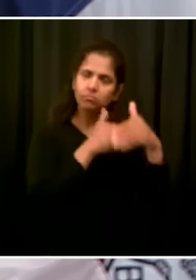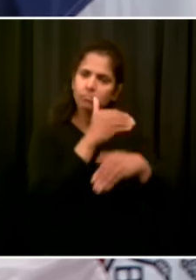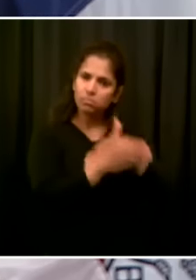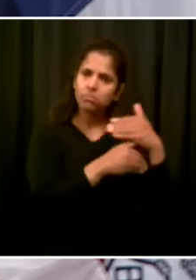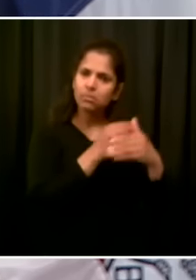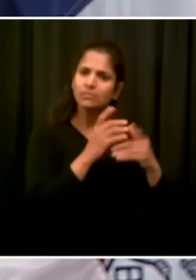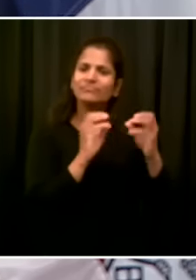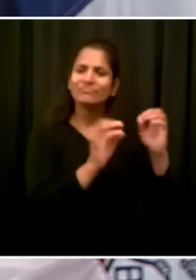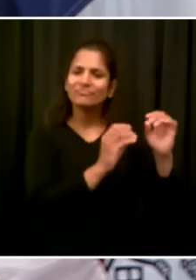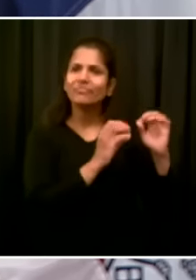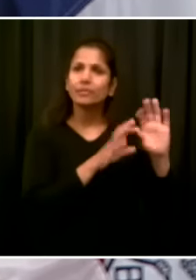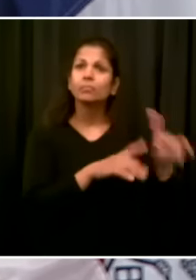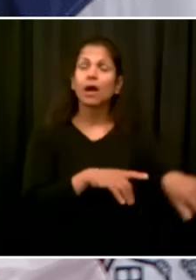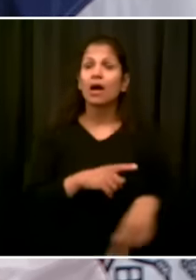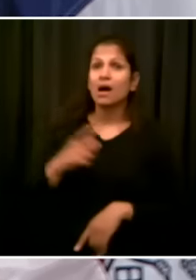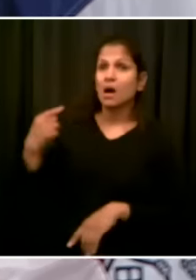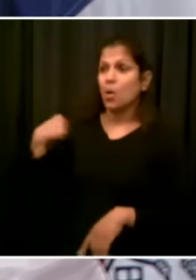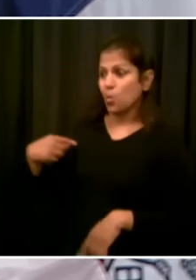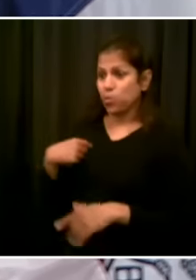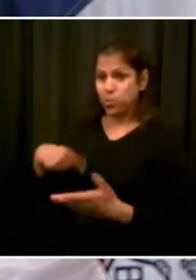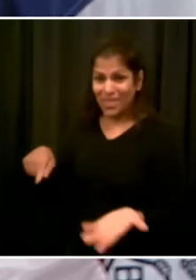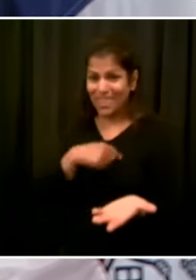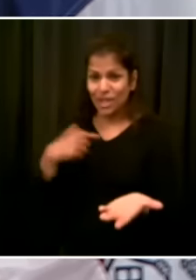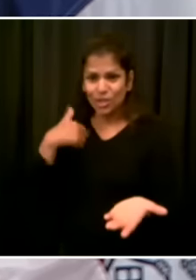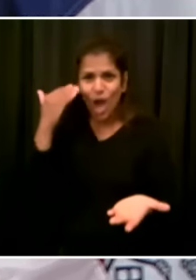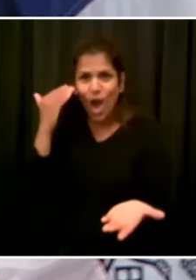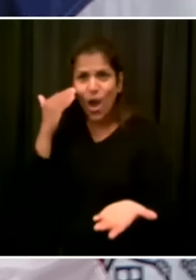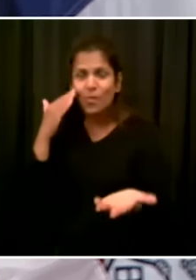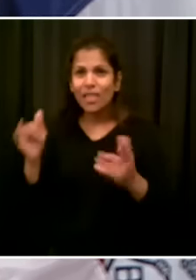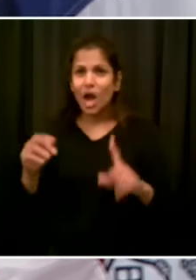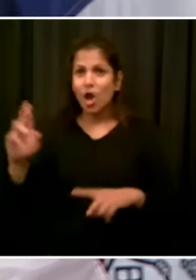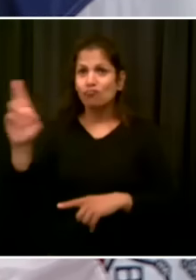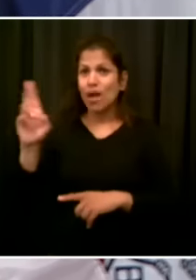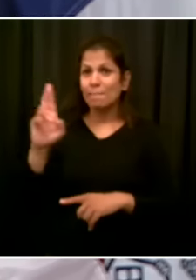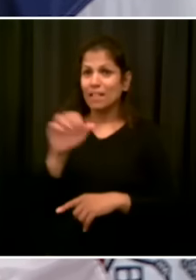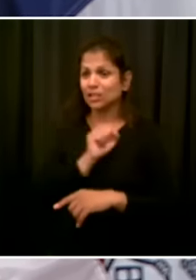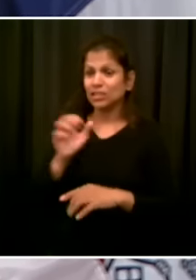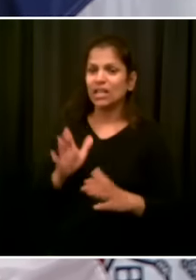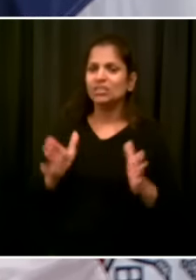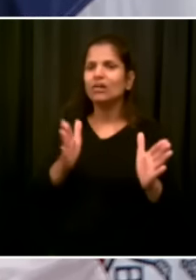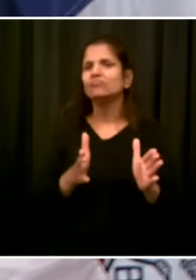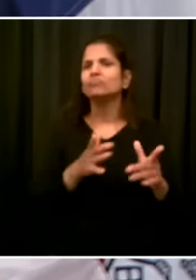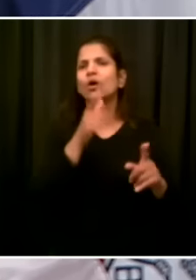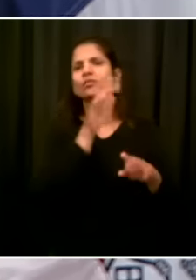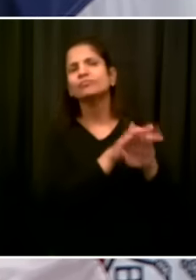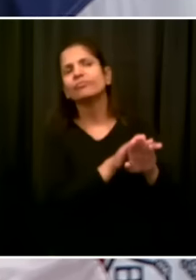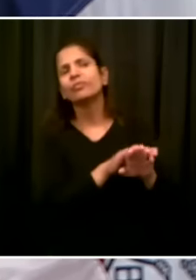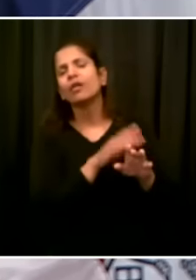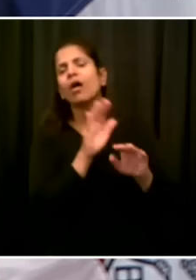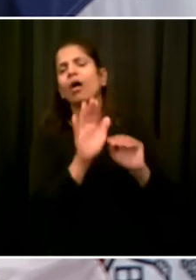YOERRKS REA DOG INTHINGS. THE VAST MARIJOTY F O